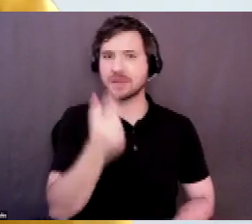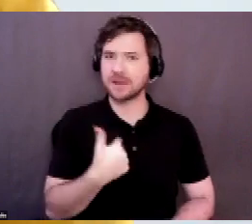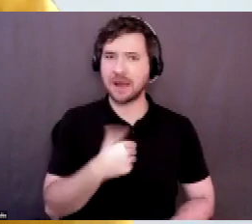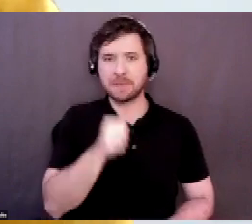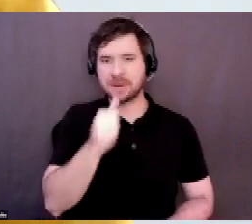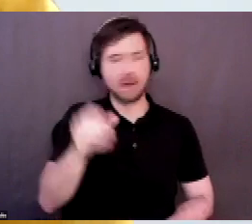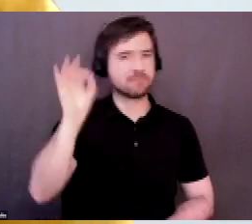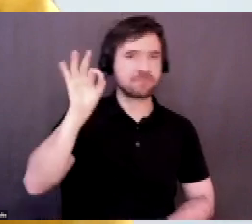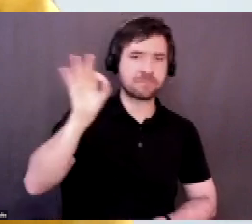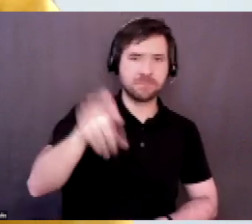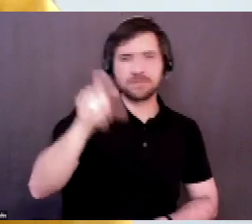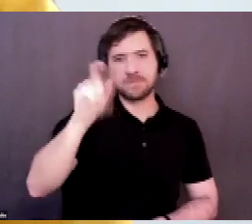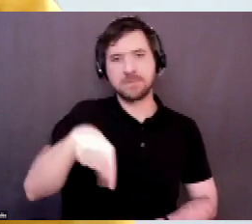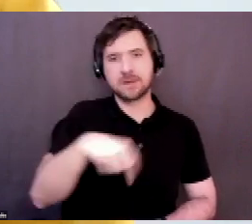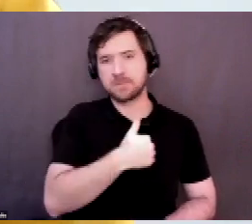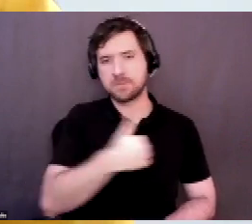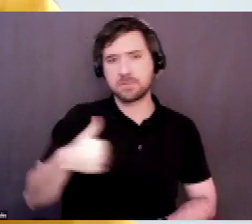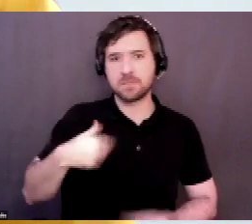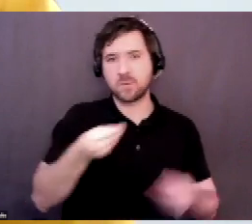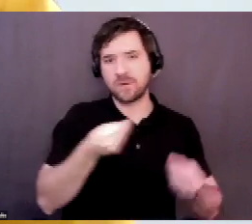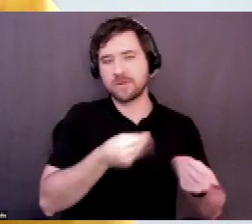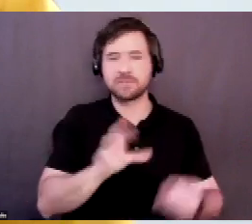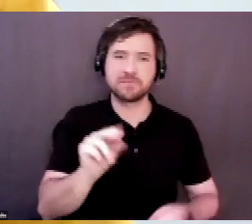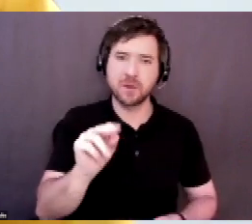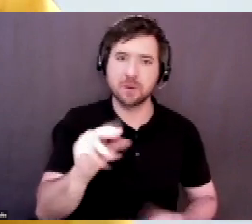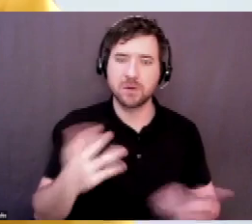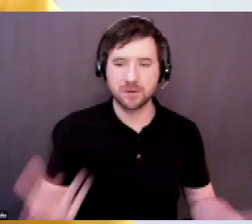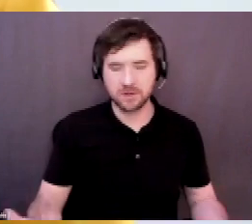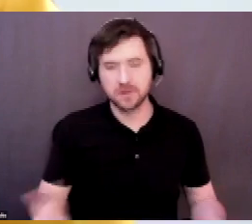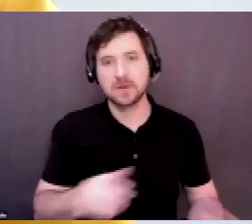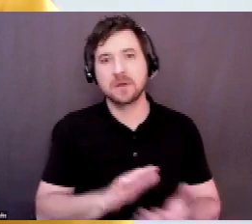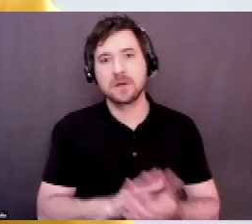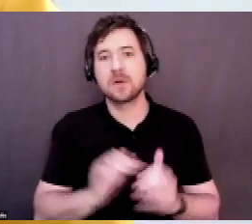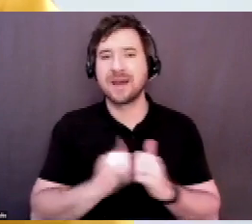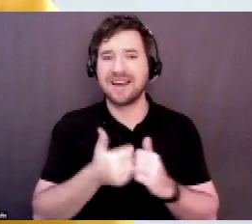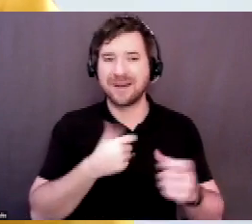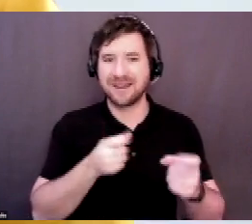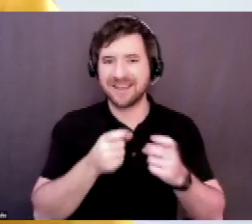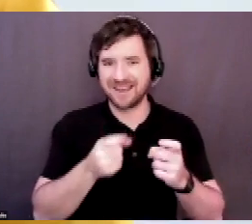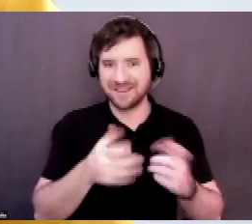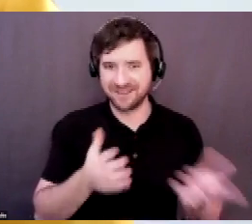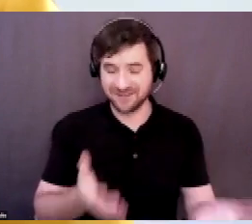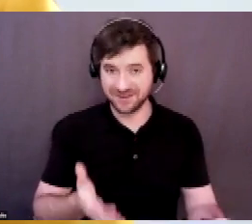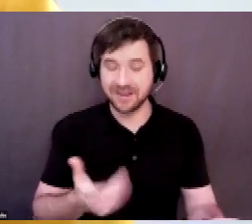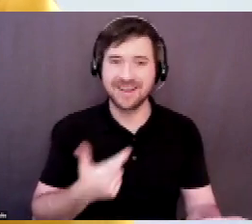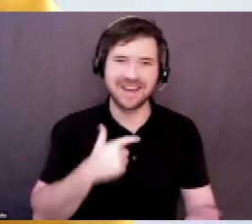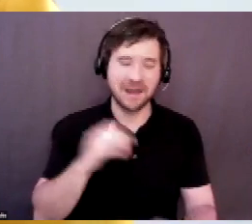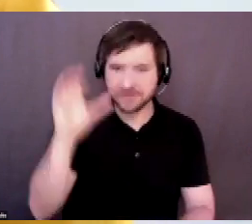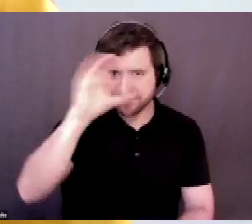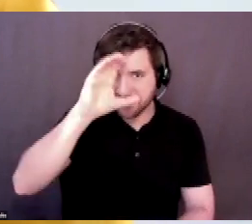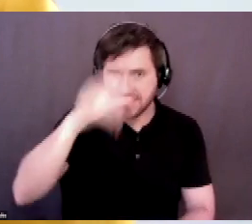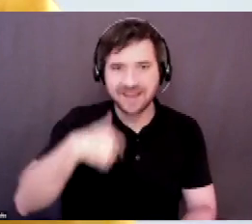handled it was I just searched it up. Right. And I even asked the lactation department at the hospital and said,